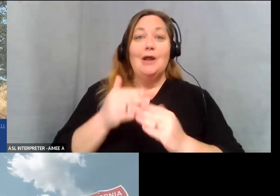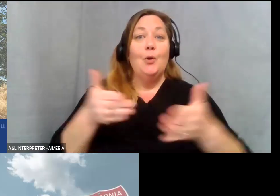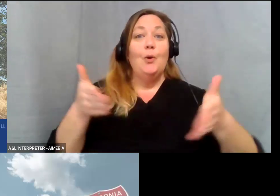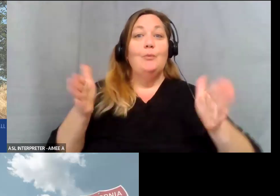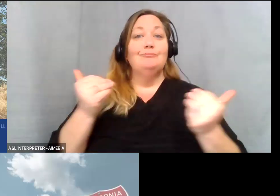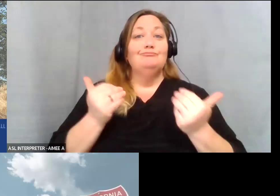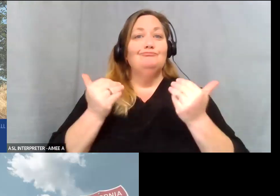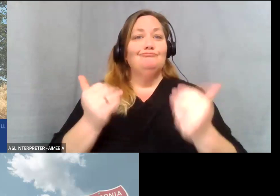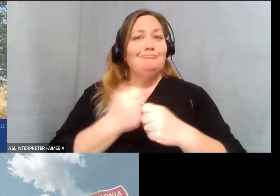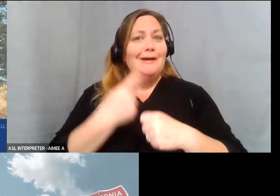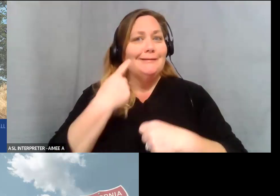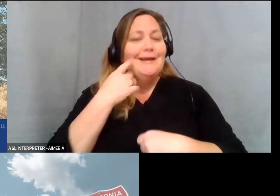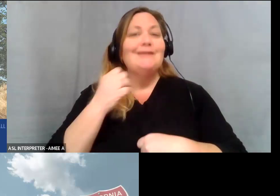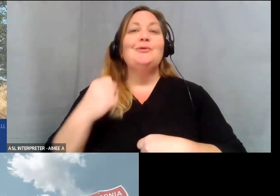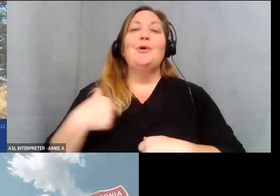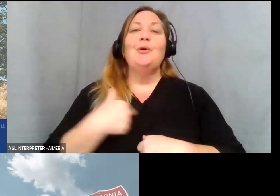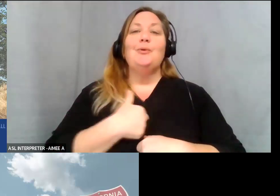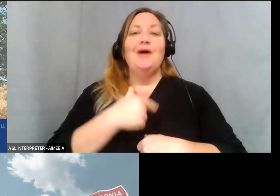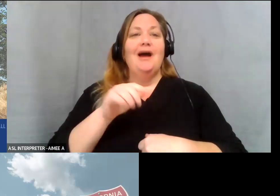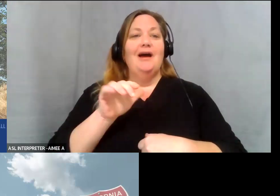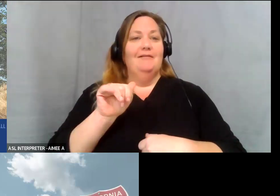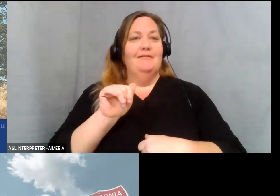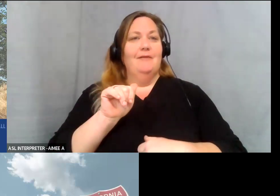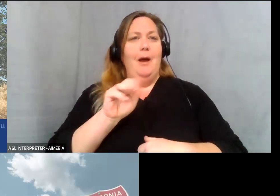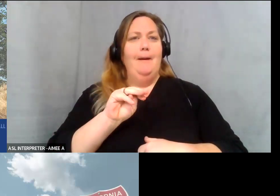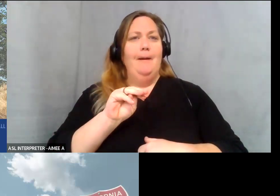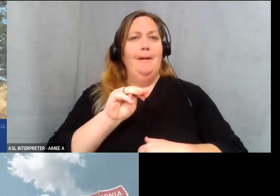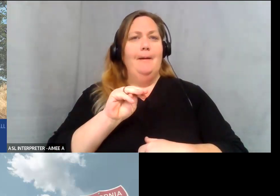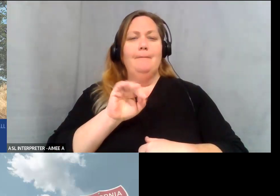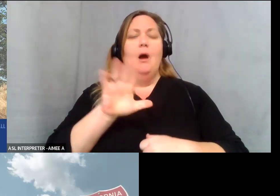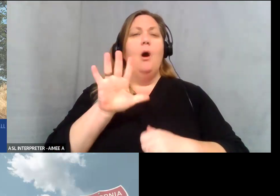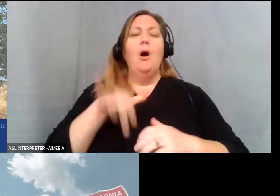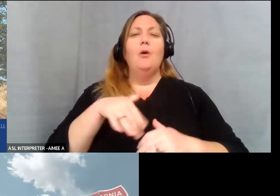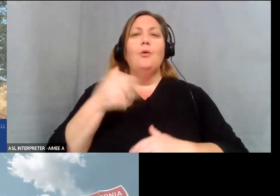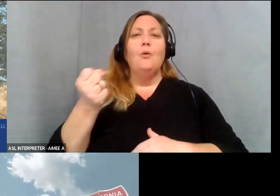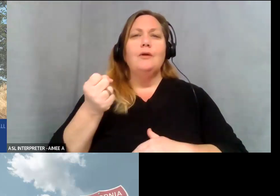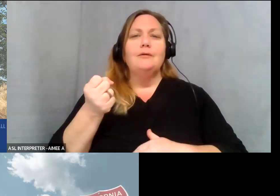It makes sense. So we'll have Amanda, can you bring up the oh. Hold on. I do see one